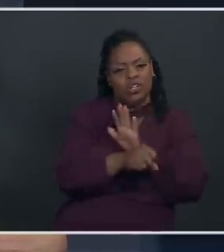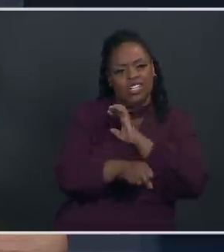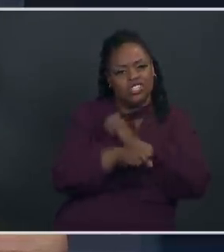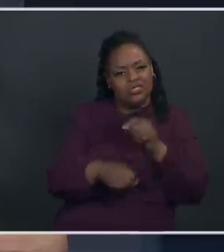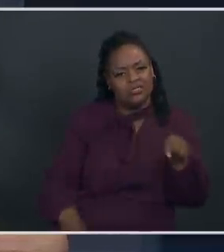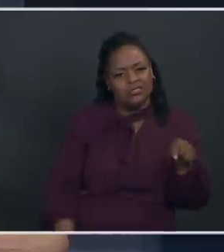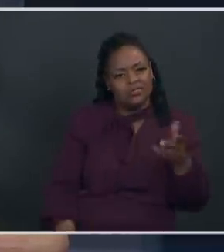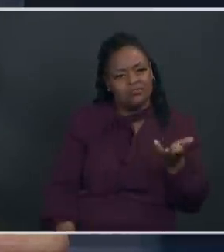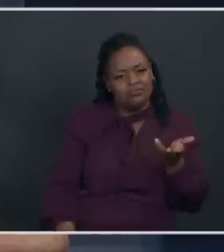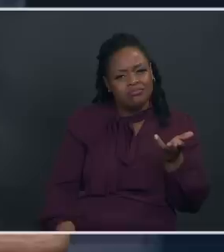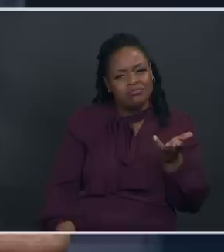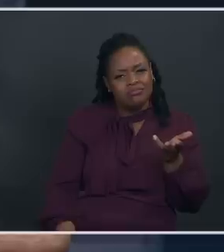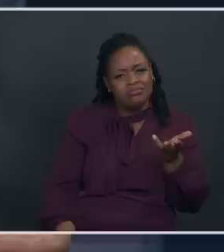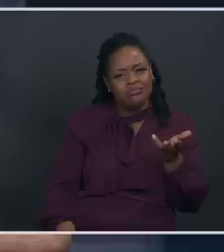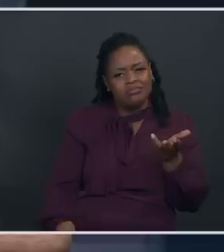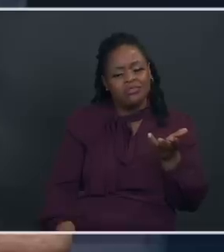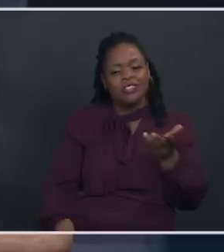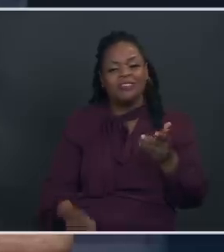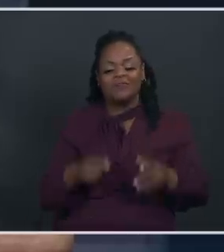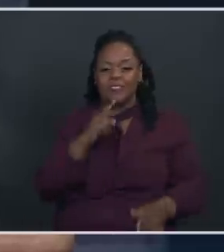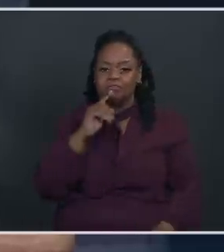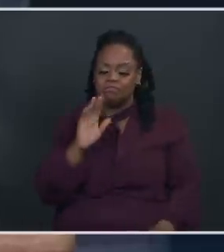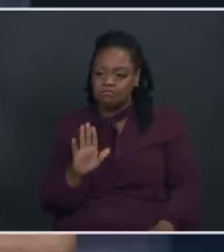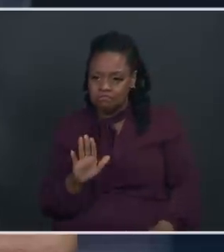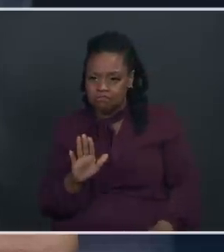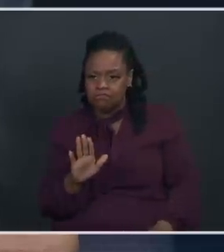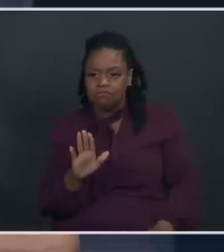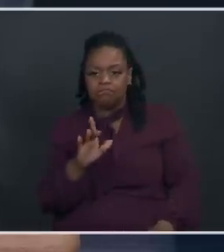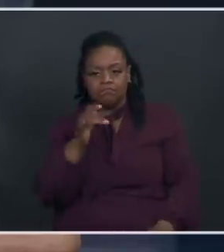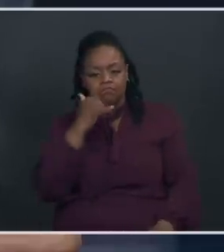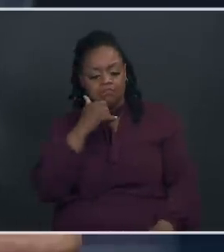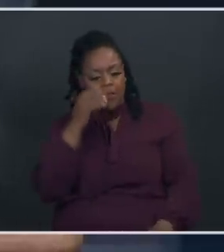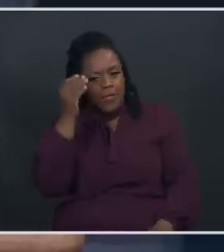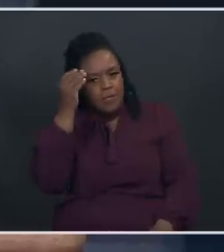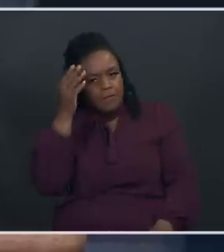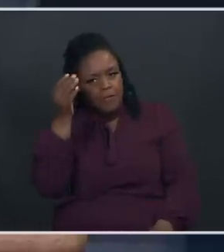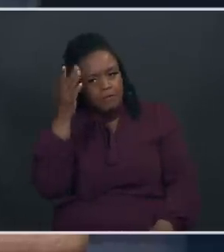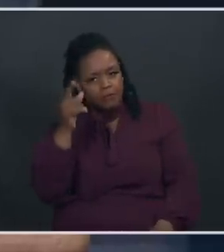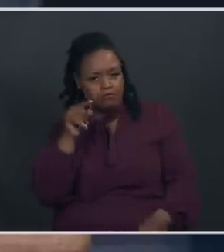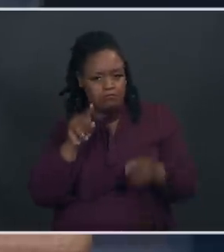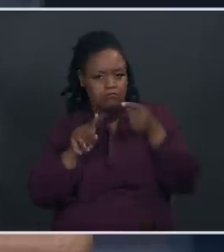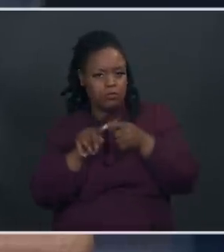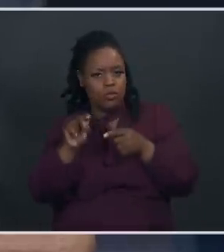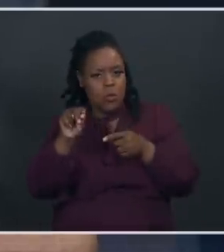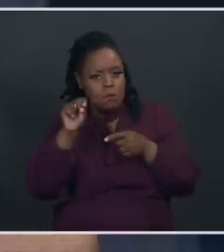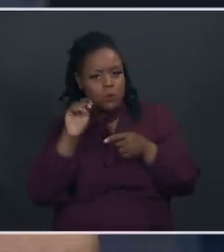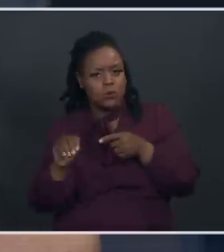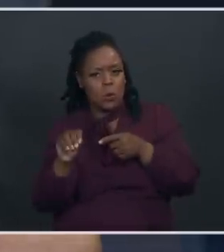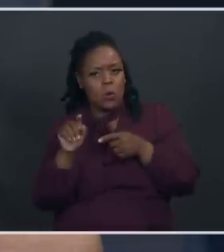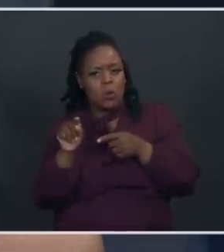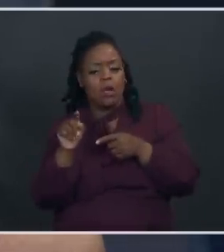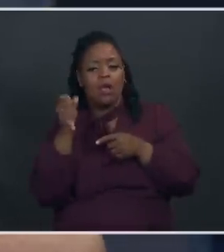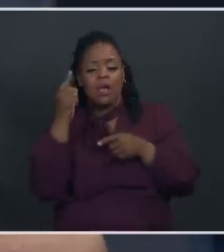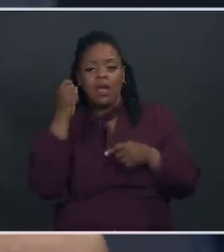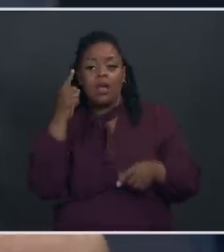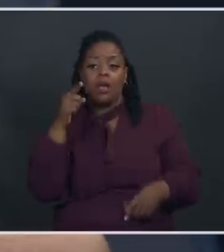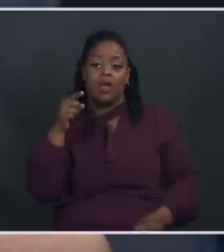a bit incorrectly, or maybe not as precisely enough -- that this wasn't about impacting existing permits and fracking;